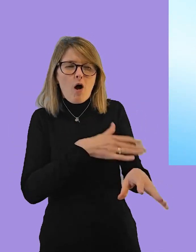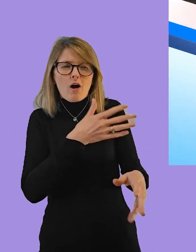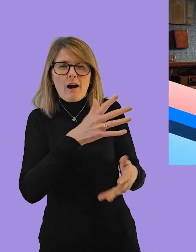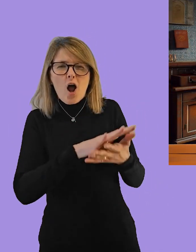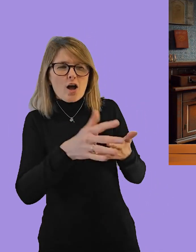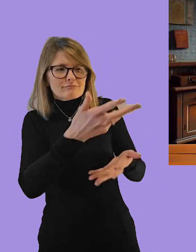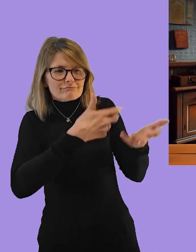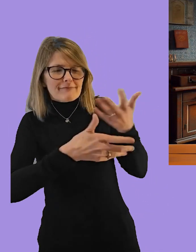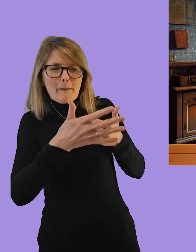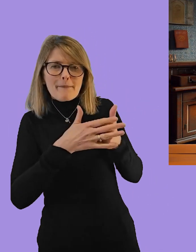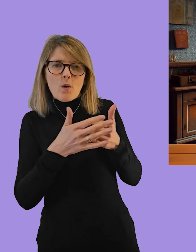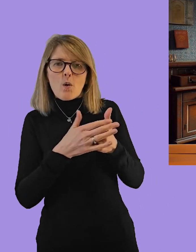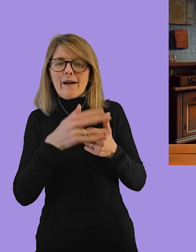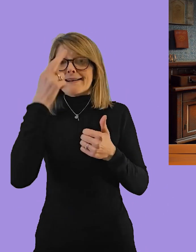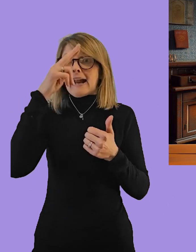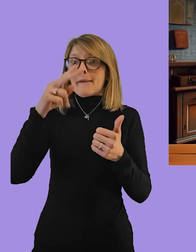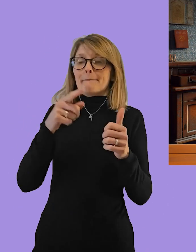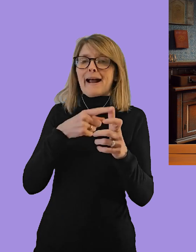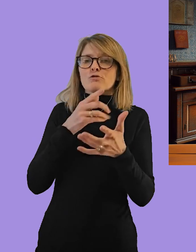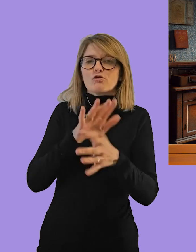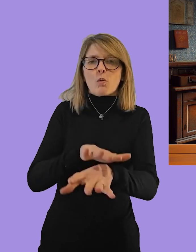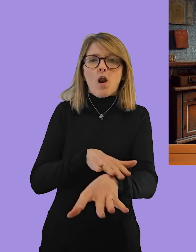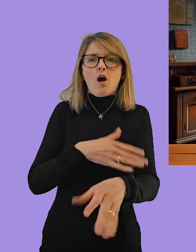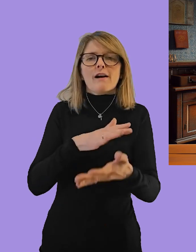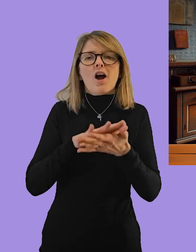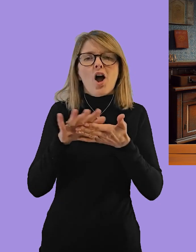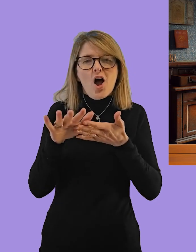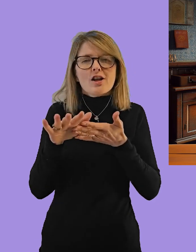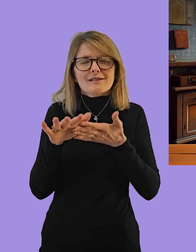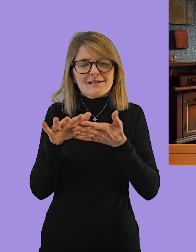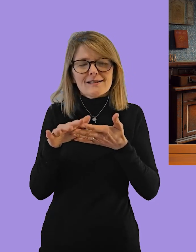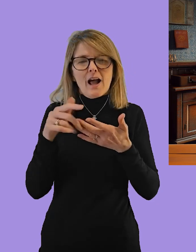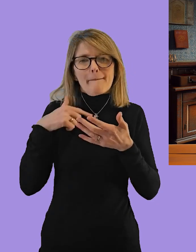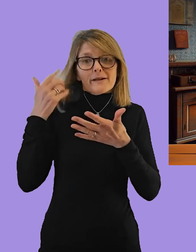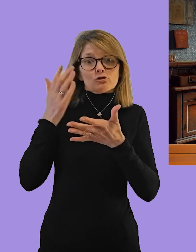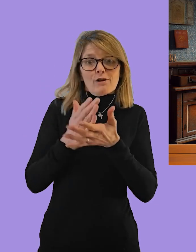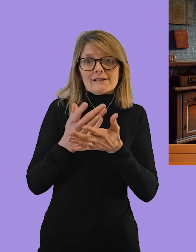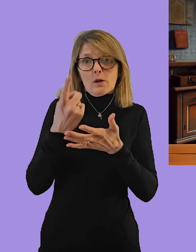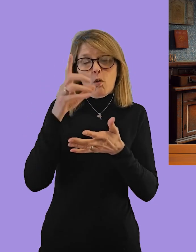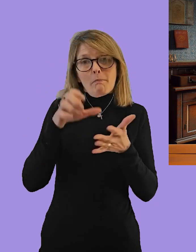Hi, my name is Andrew Longhurst. I'm a trustee of One Place East.